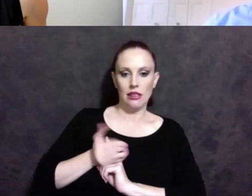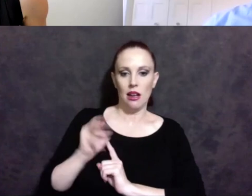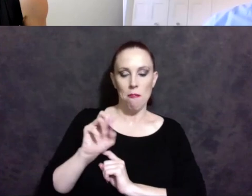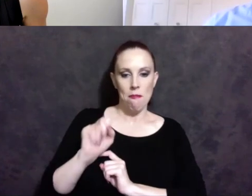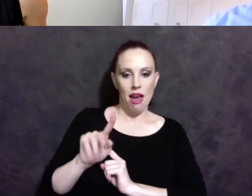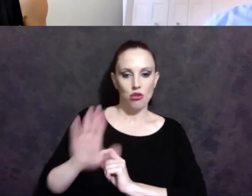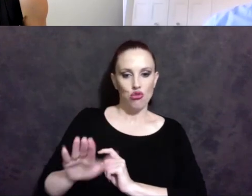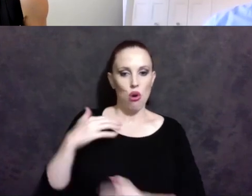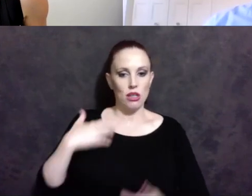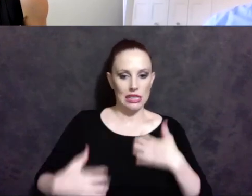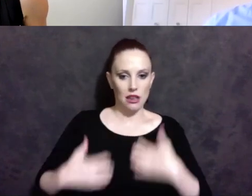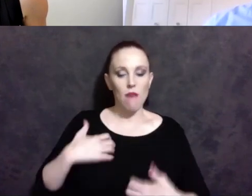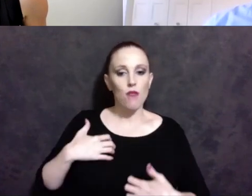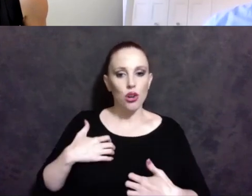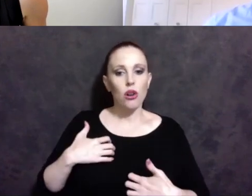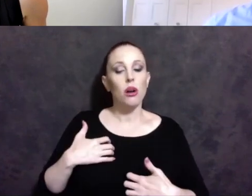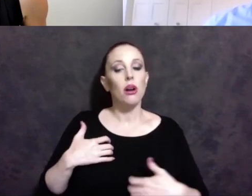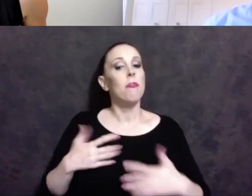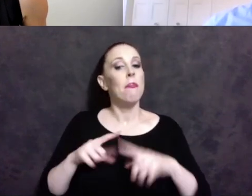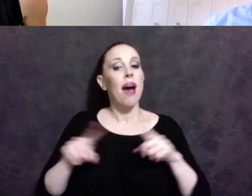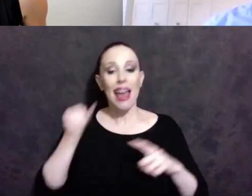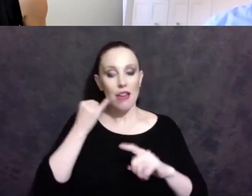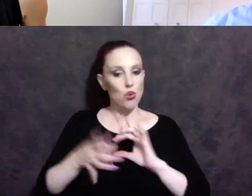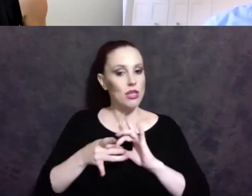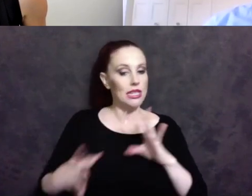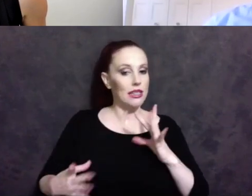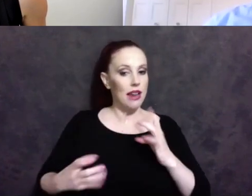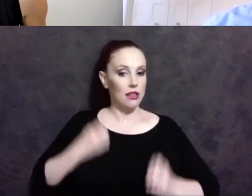but the larger point is if you disconnect from your emotions and body it is hard to